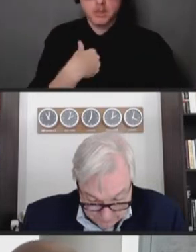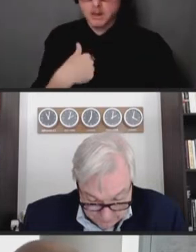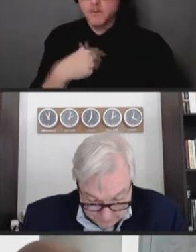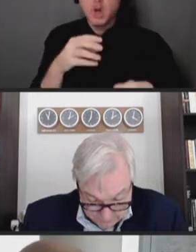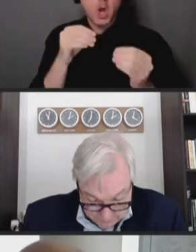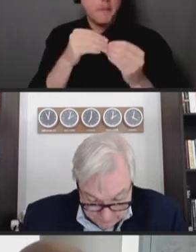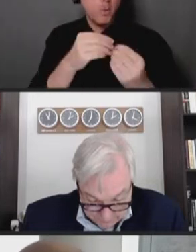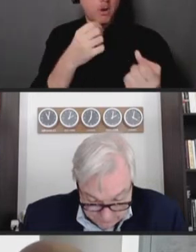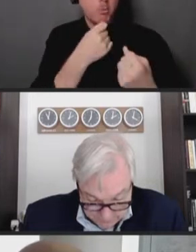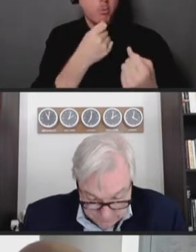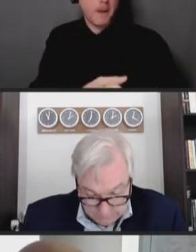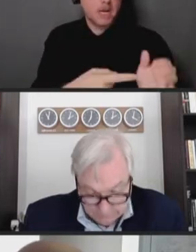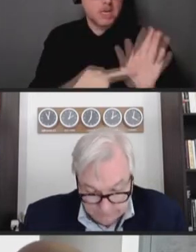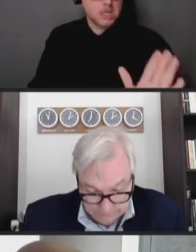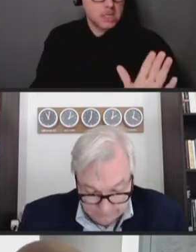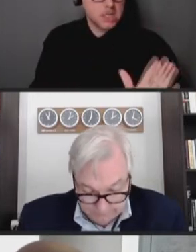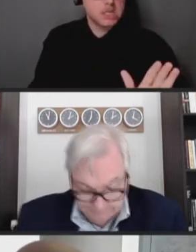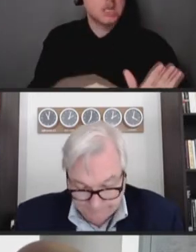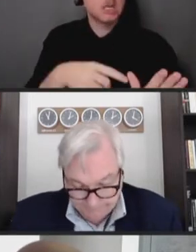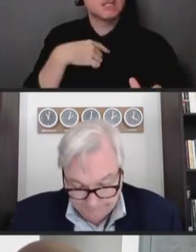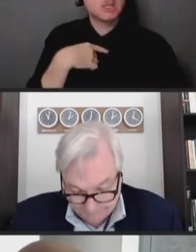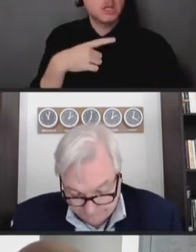And oftentimes, that's mucosal antibody.